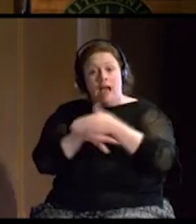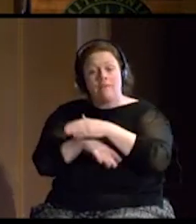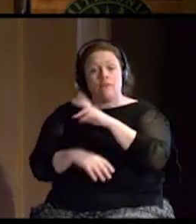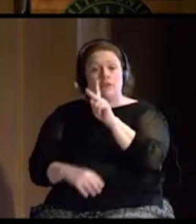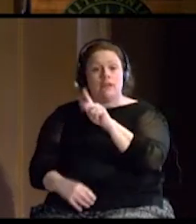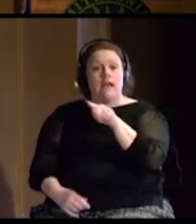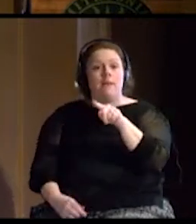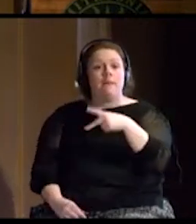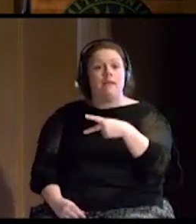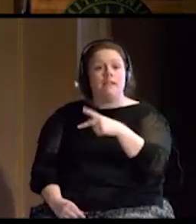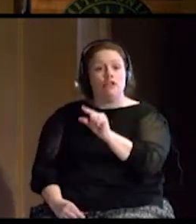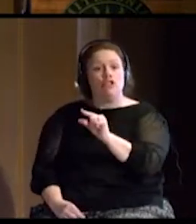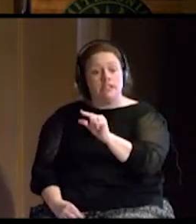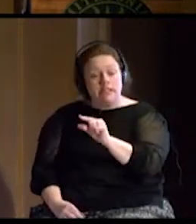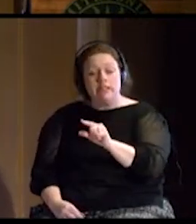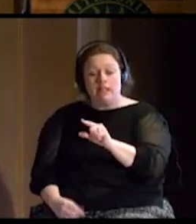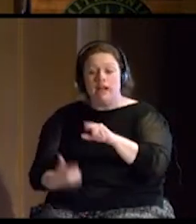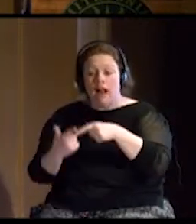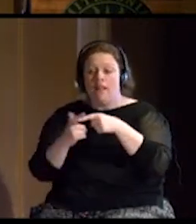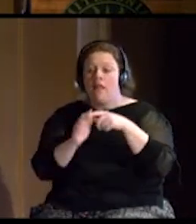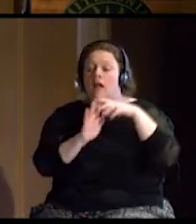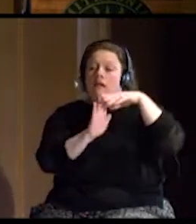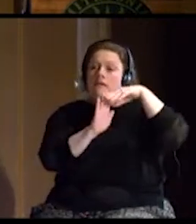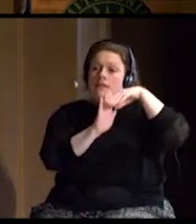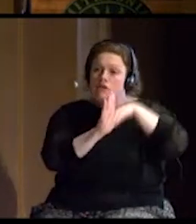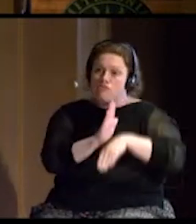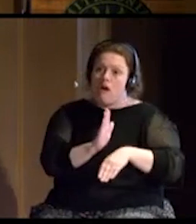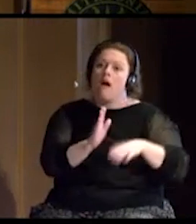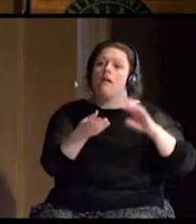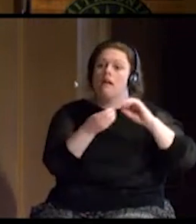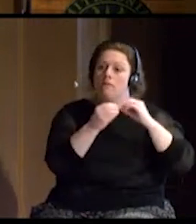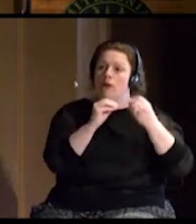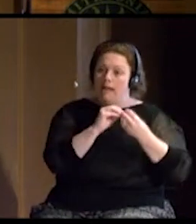followed by a decline in rates later in the Cenozoic.